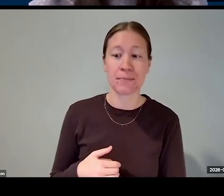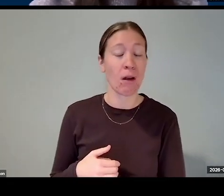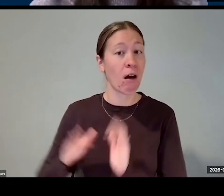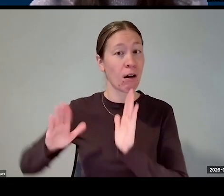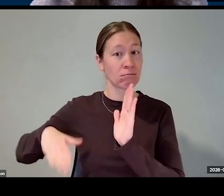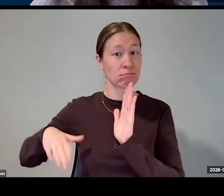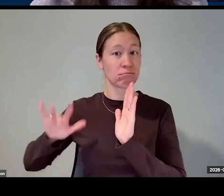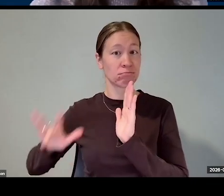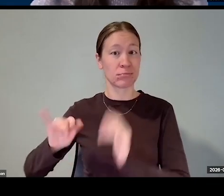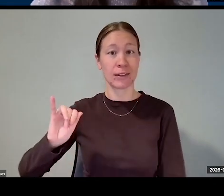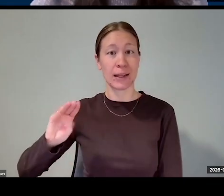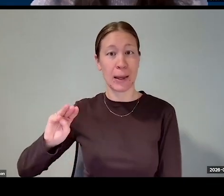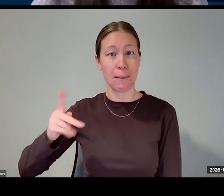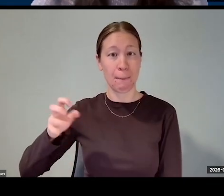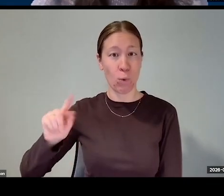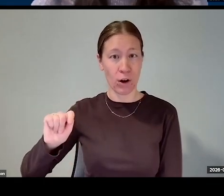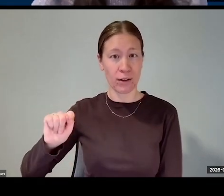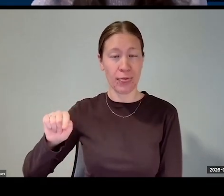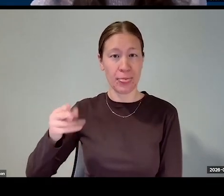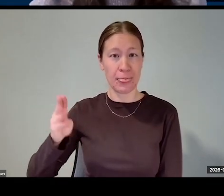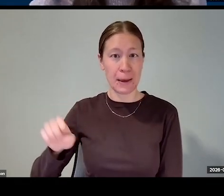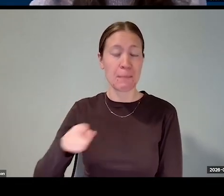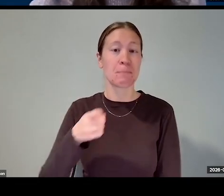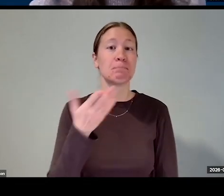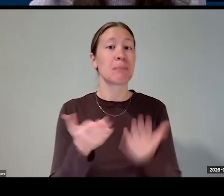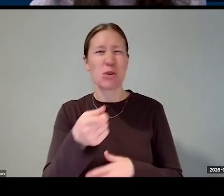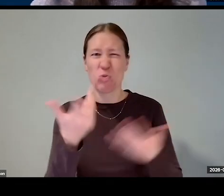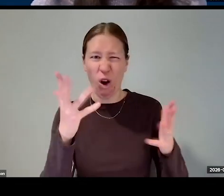to use a theme from a different slide deck that you've already created.